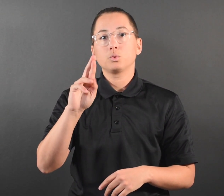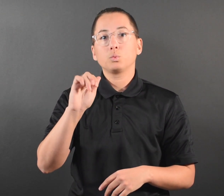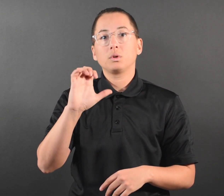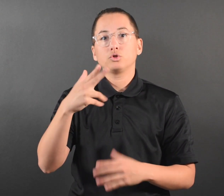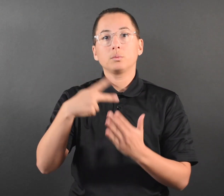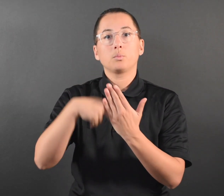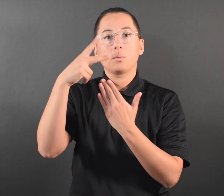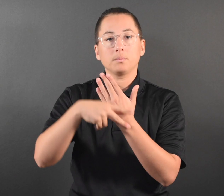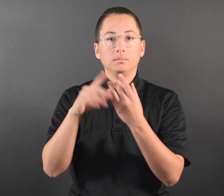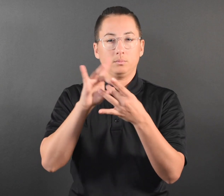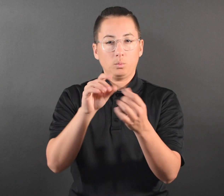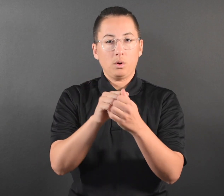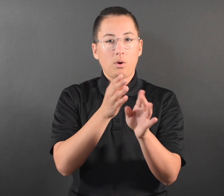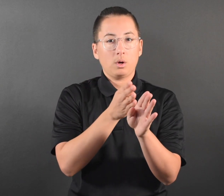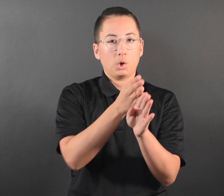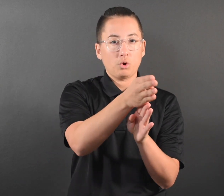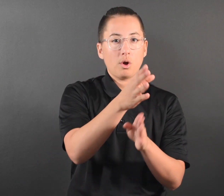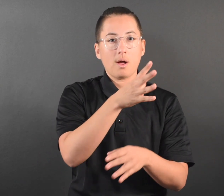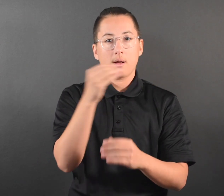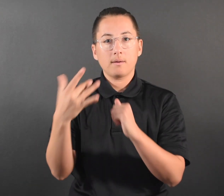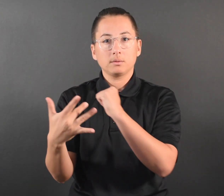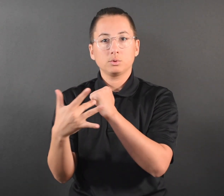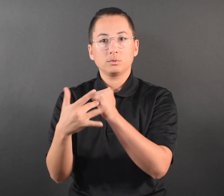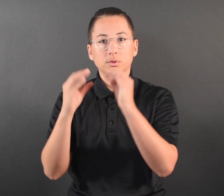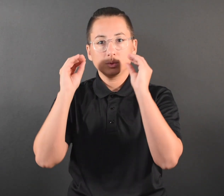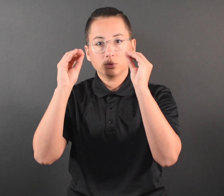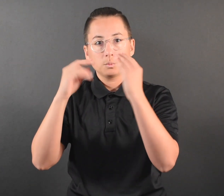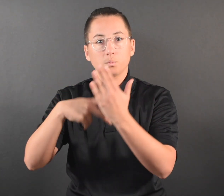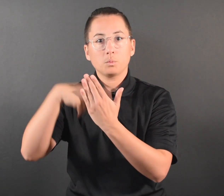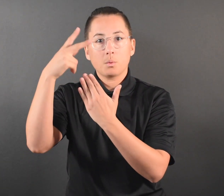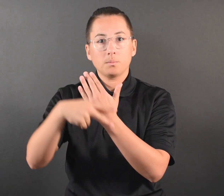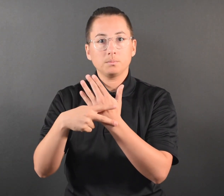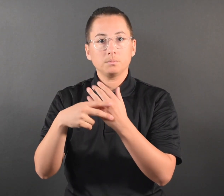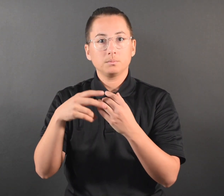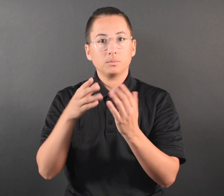in career and technical education programs through the student organizations.